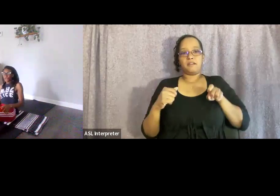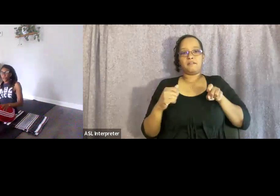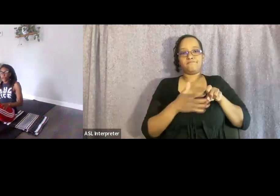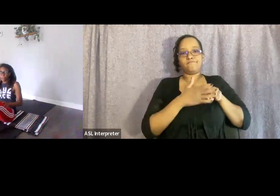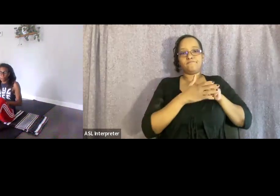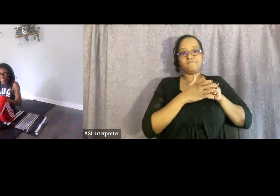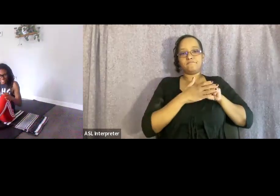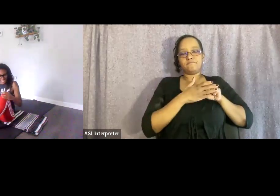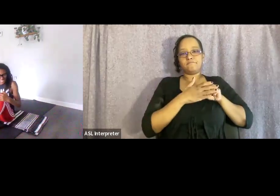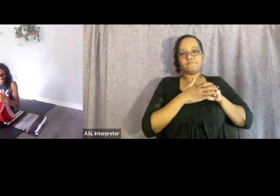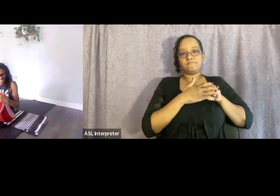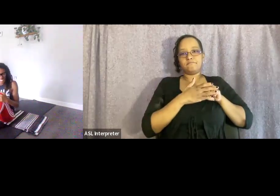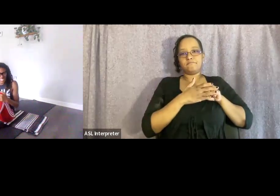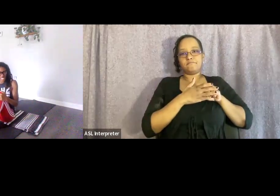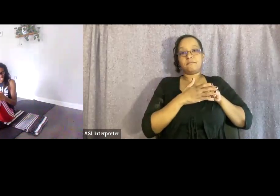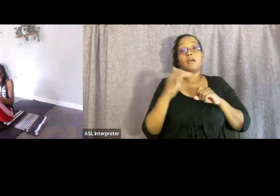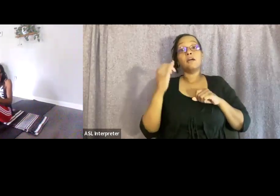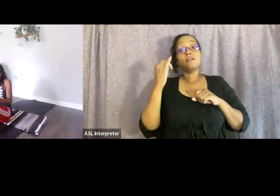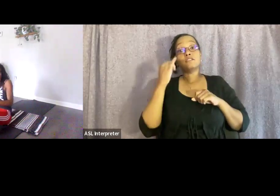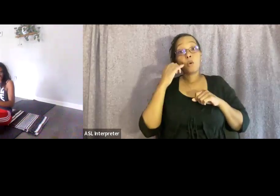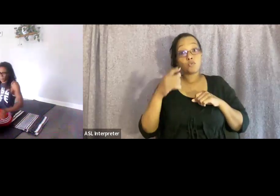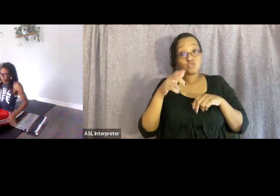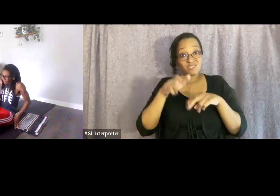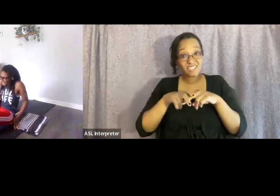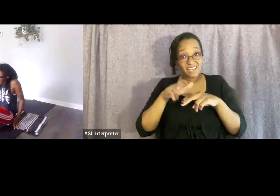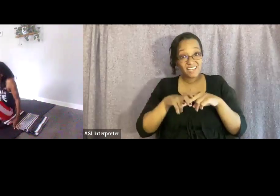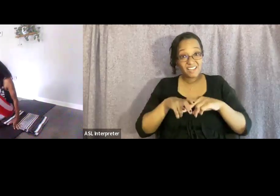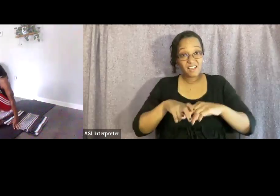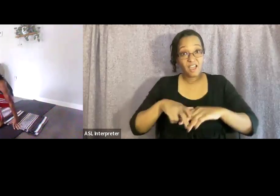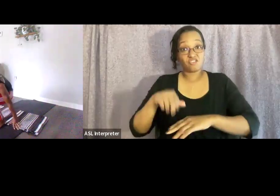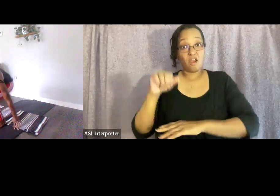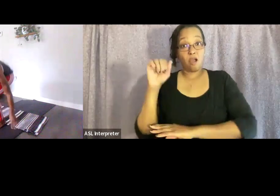If you're upright in a chair, and I'll move back to my wall